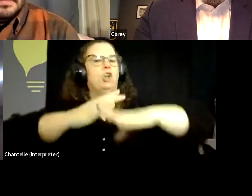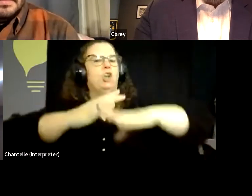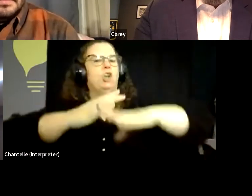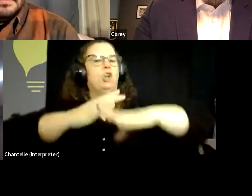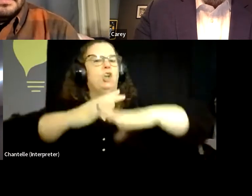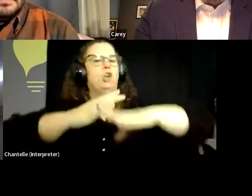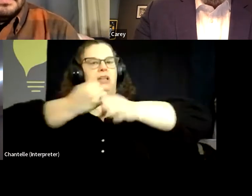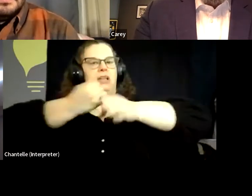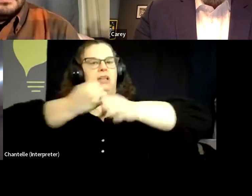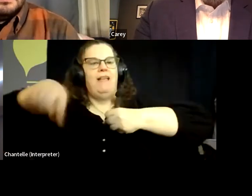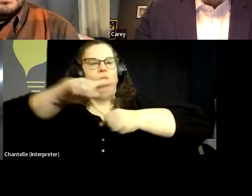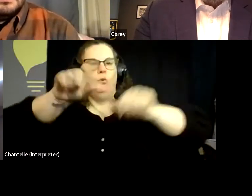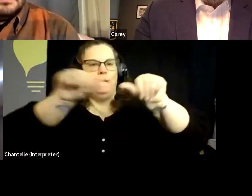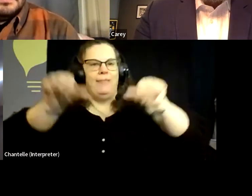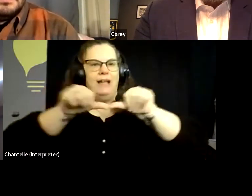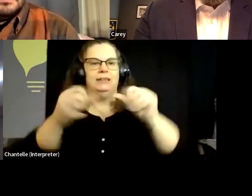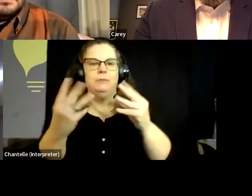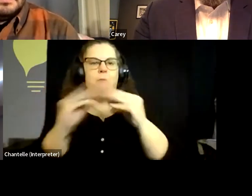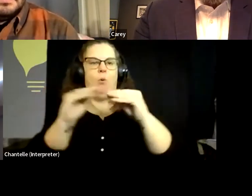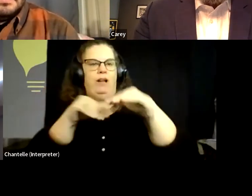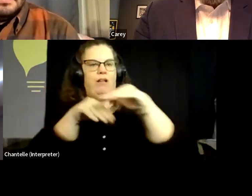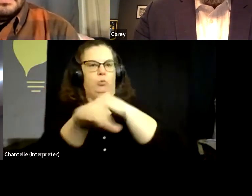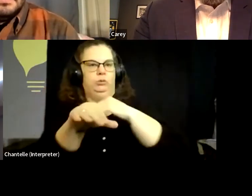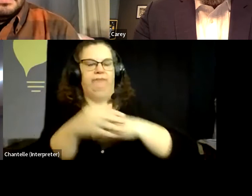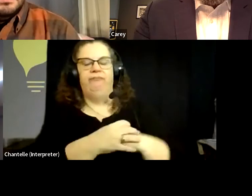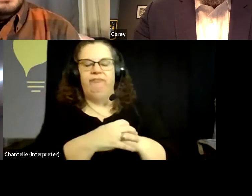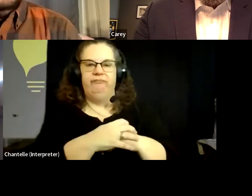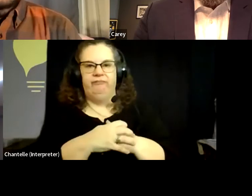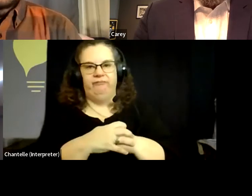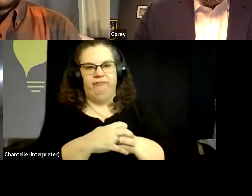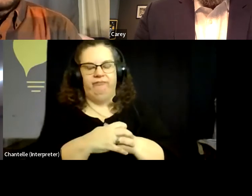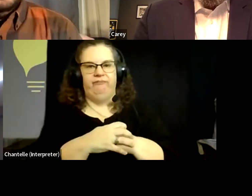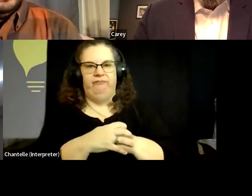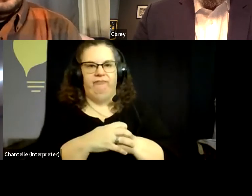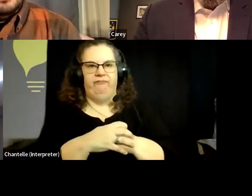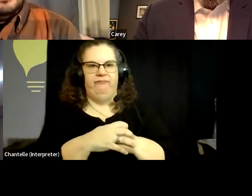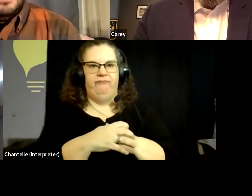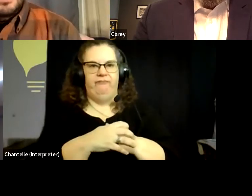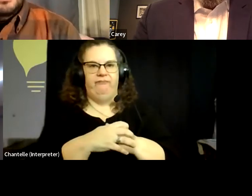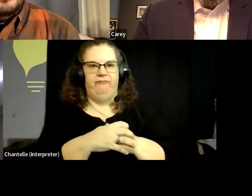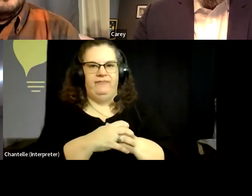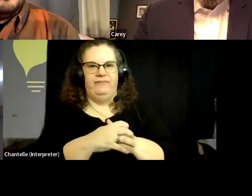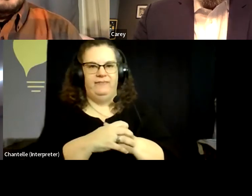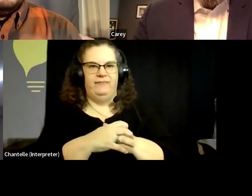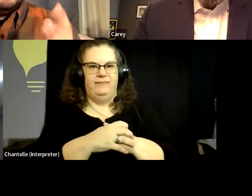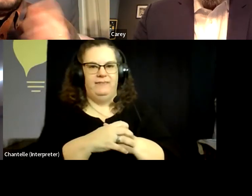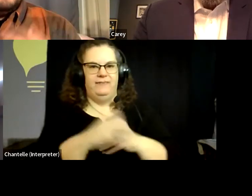these spaces more inclusive?